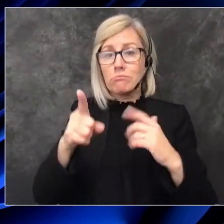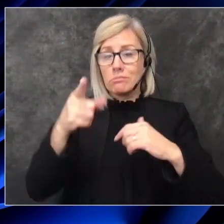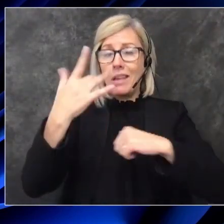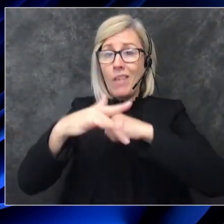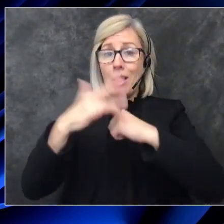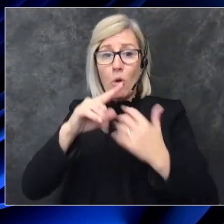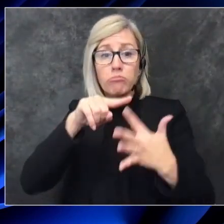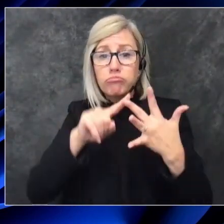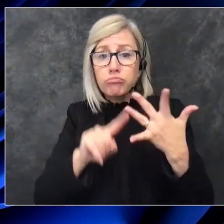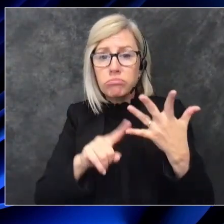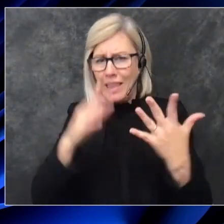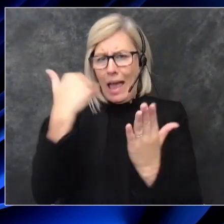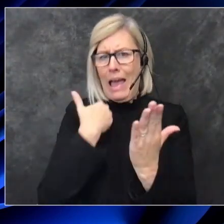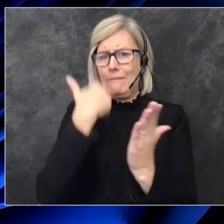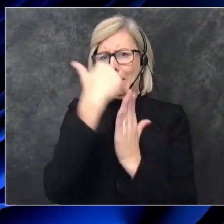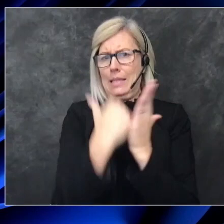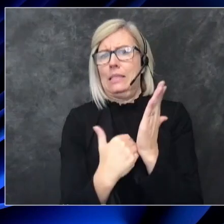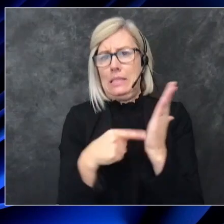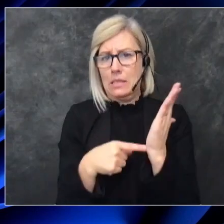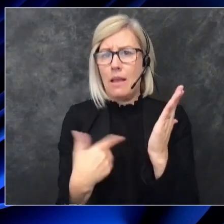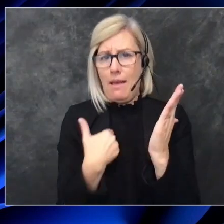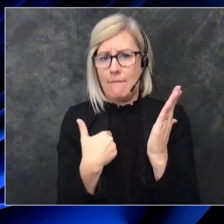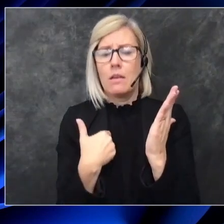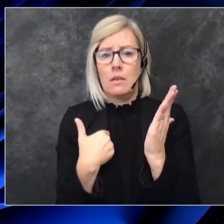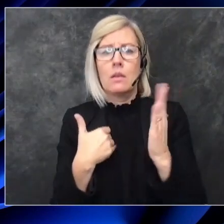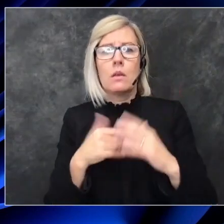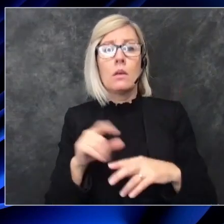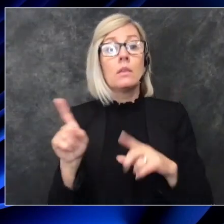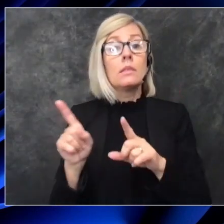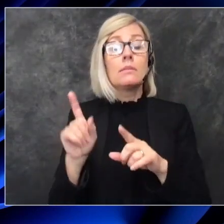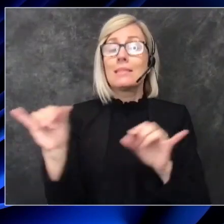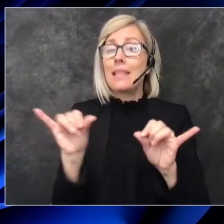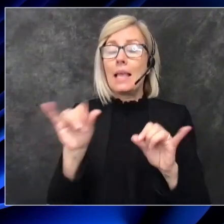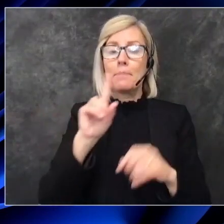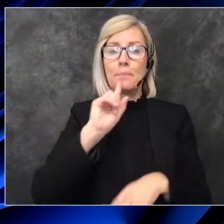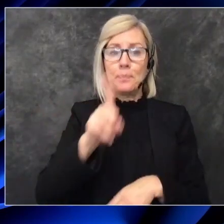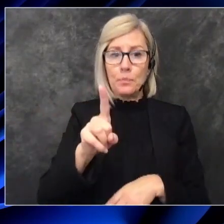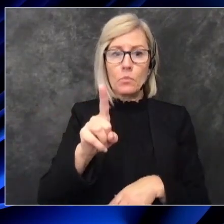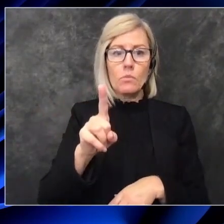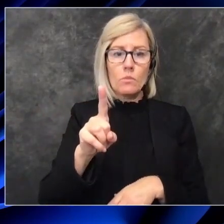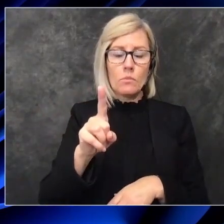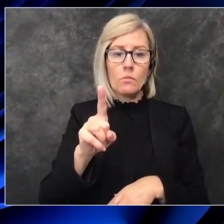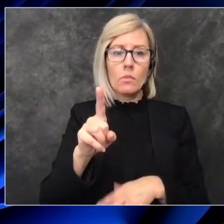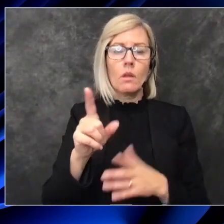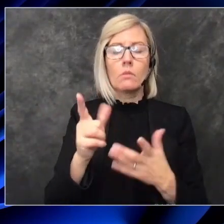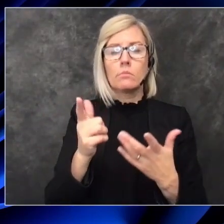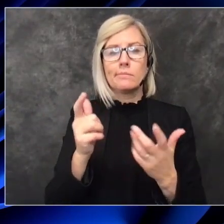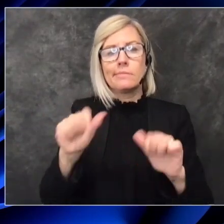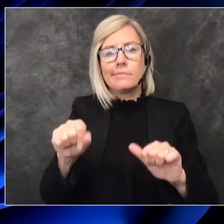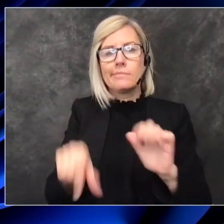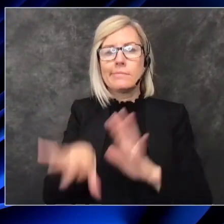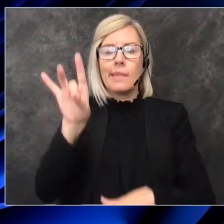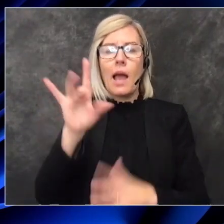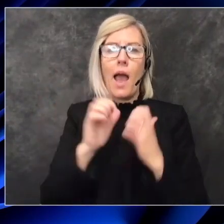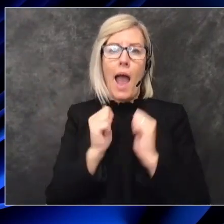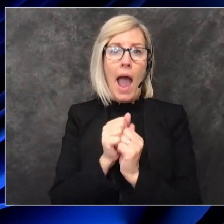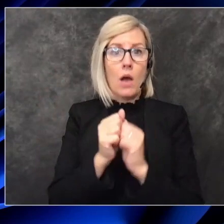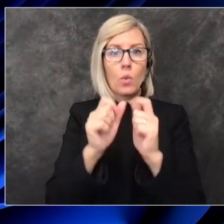The same is true for being able to find out, like how do I zoom in or? How do I zoom out?